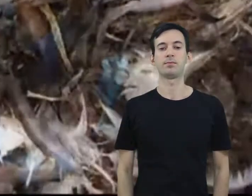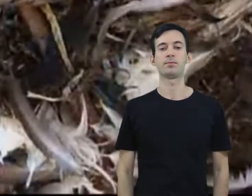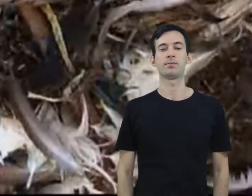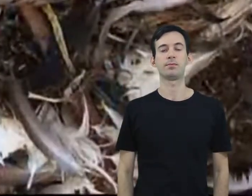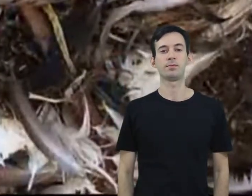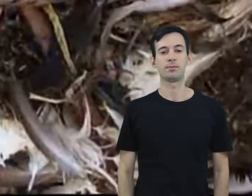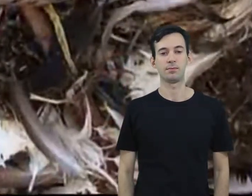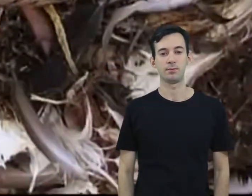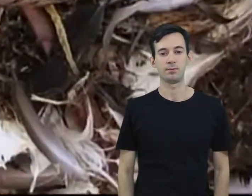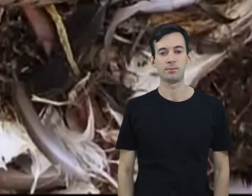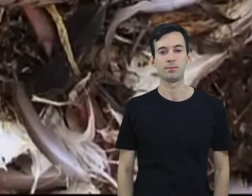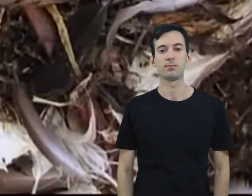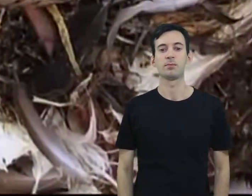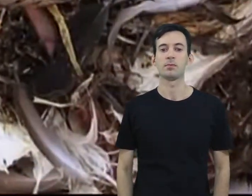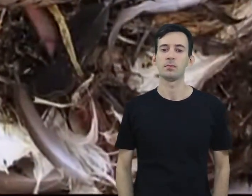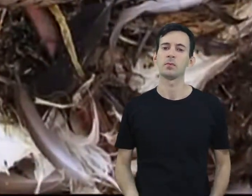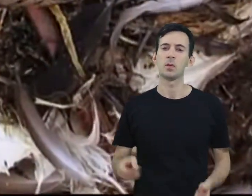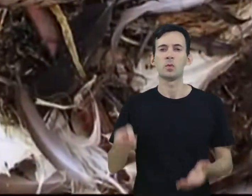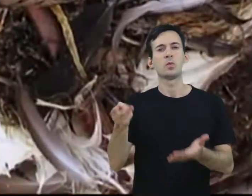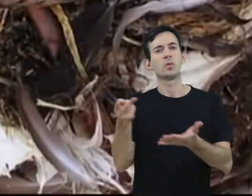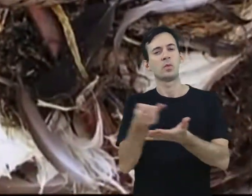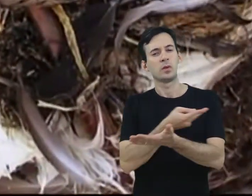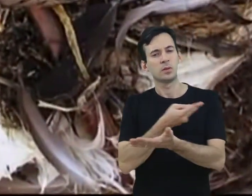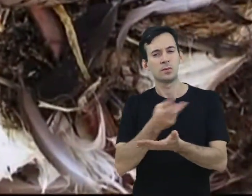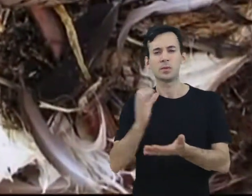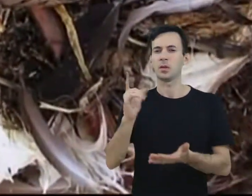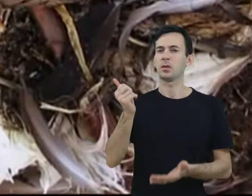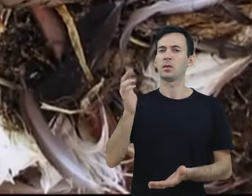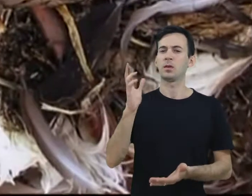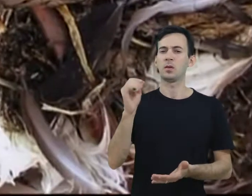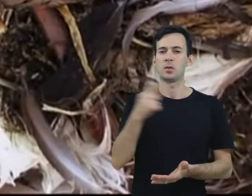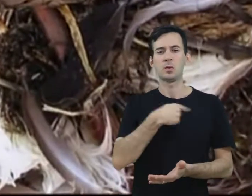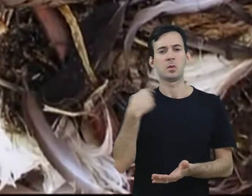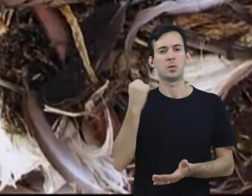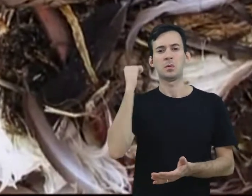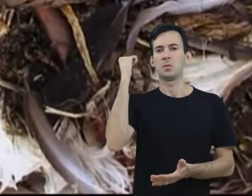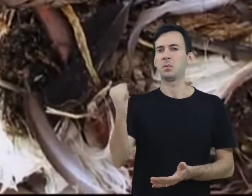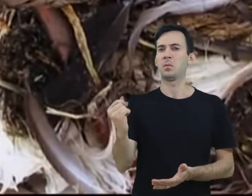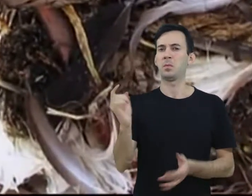micro-plastics with microscope assistance.